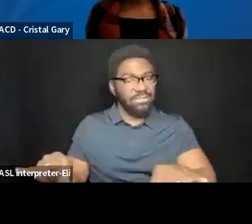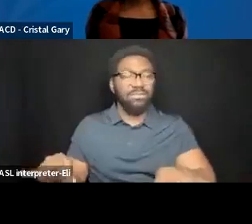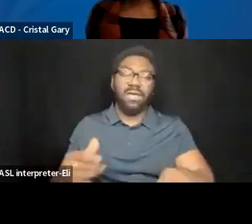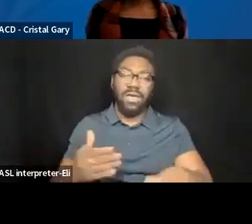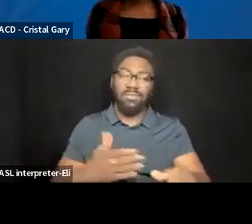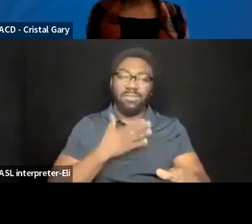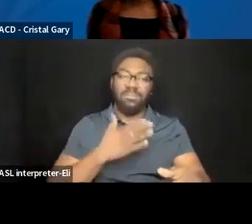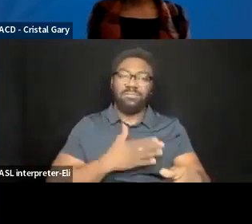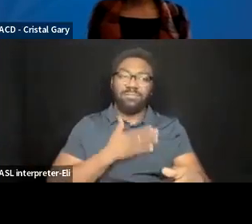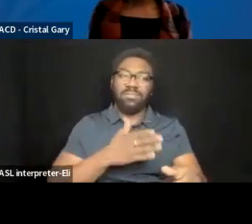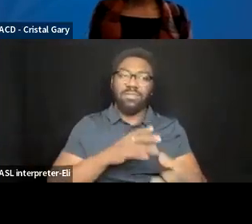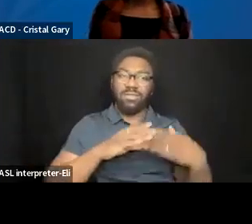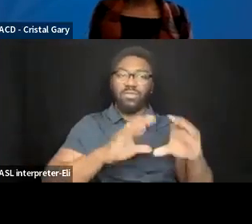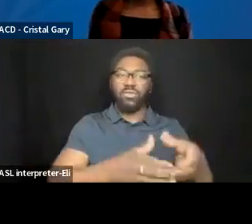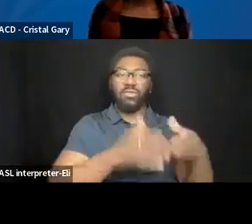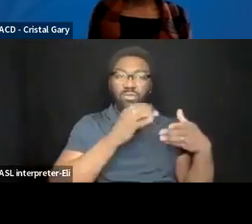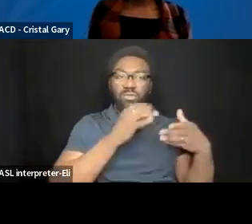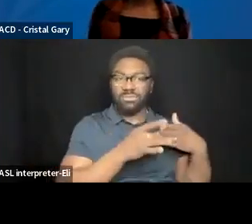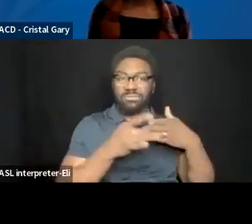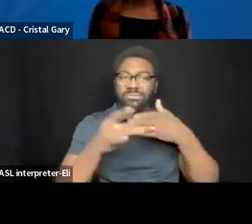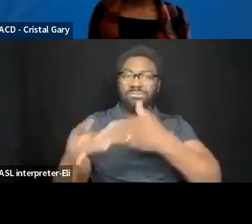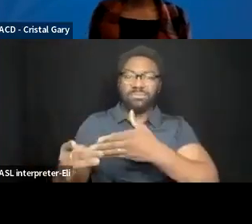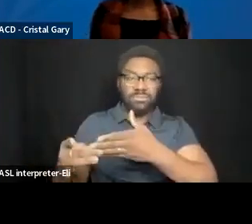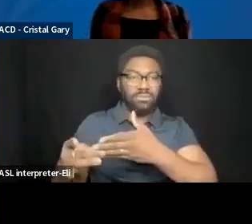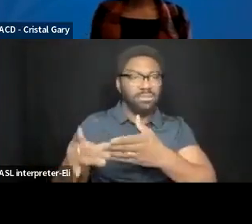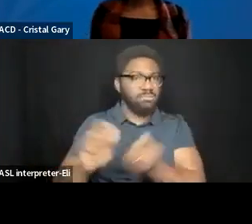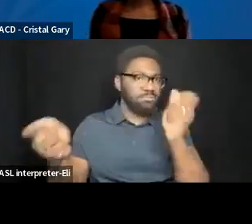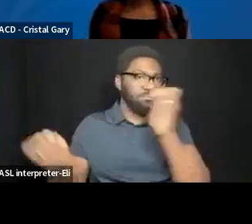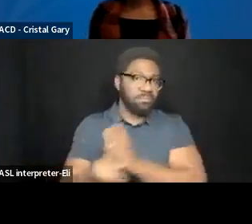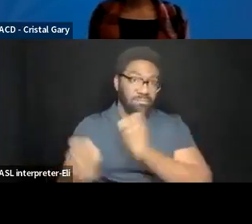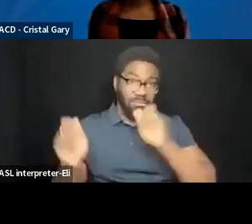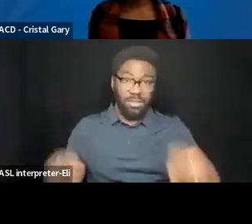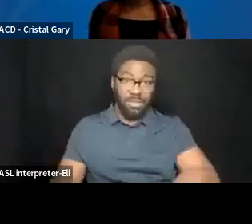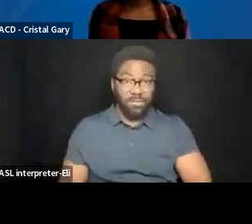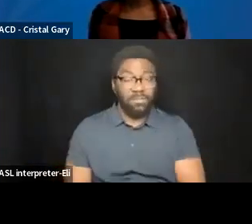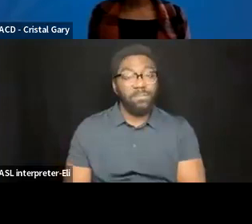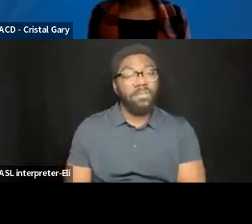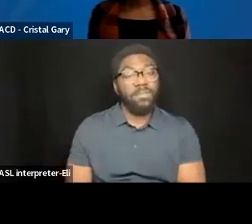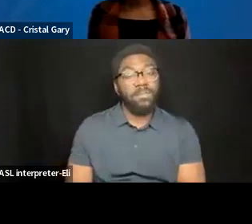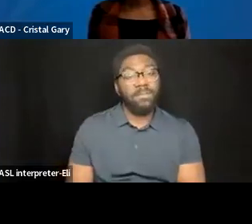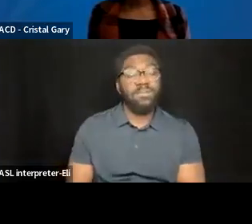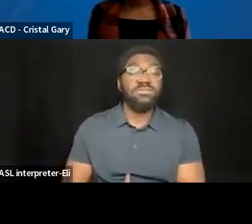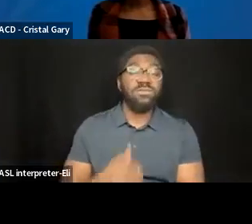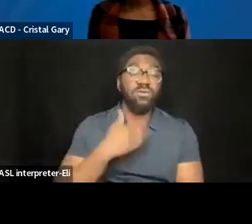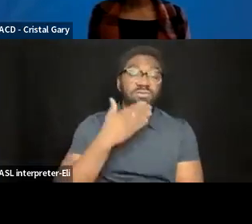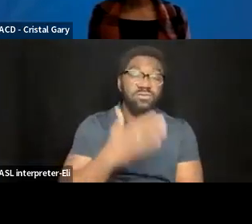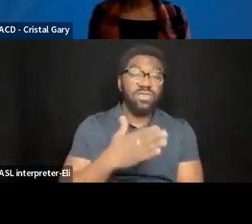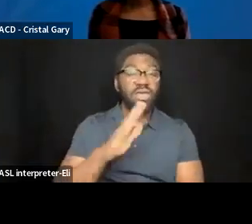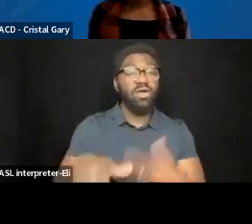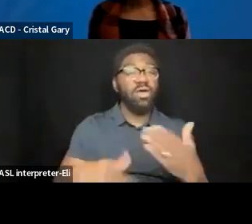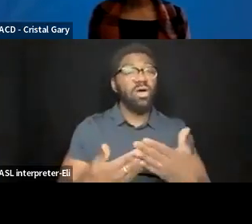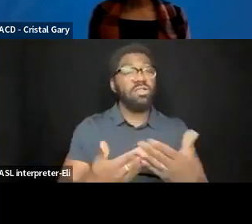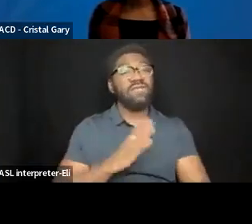under the leadership of Dr. Perkle. And I did just want to thank all of our staff, both our lab staff, but also all the staff